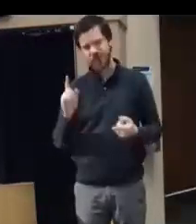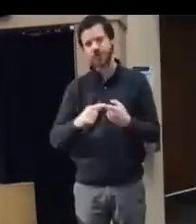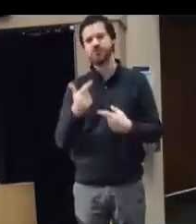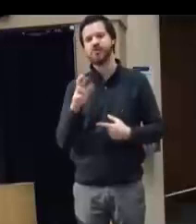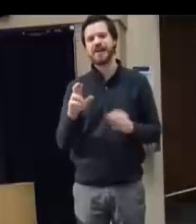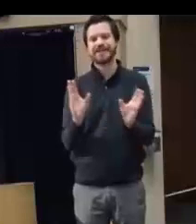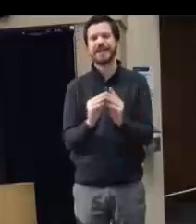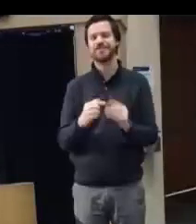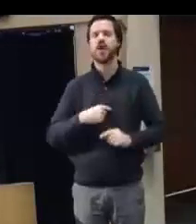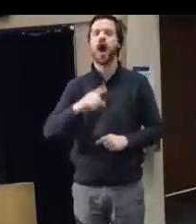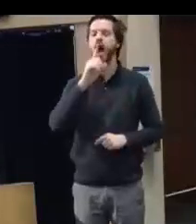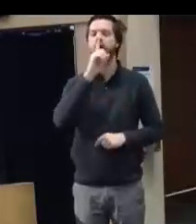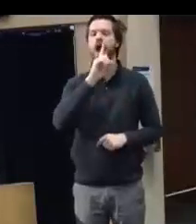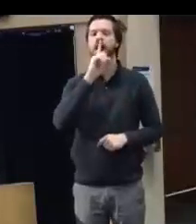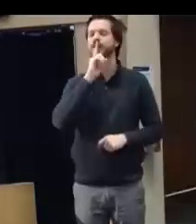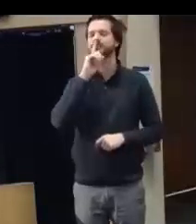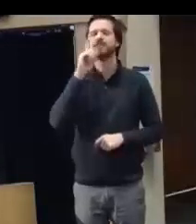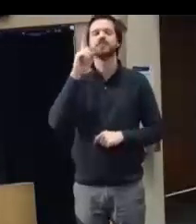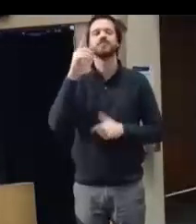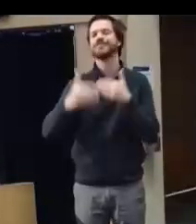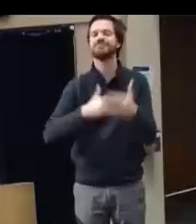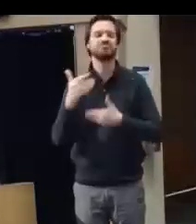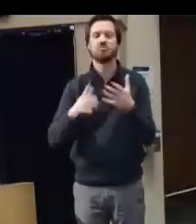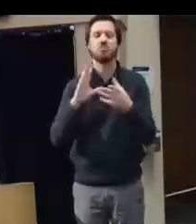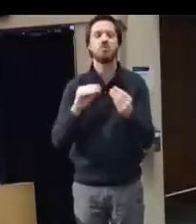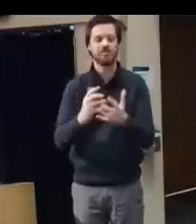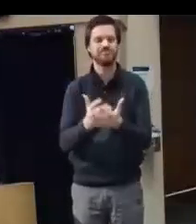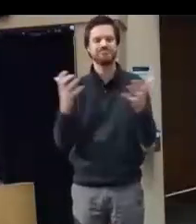I'm not going to get too far out over my skis to say much about I'll leave that to a colleague of